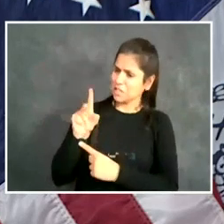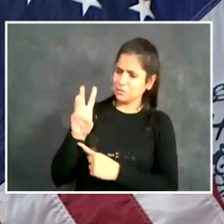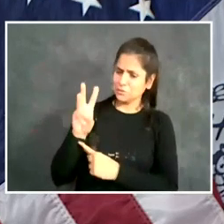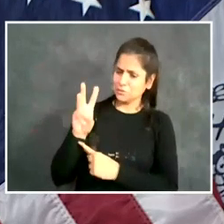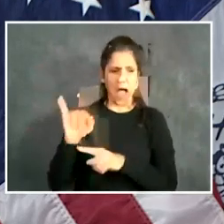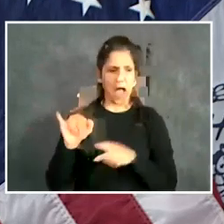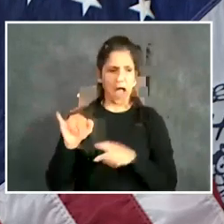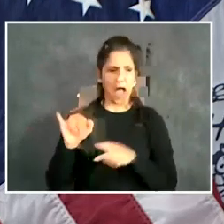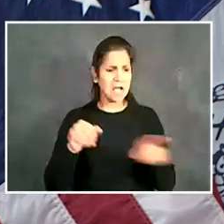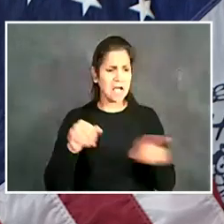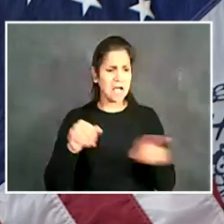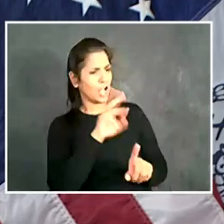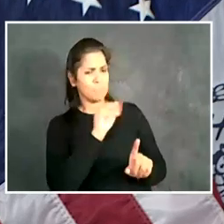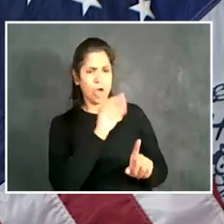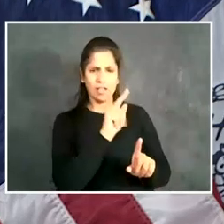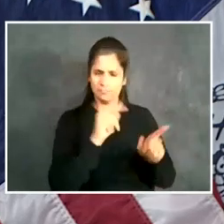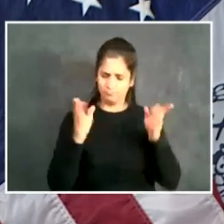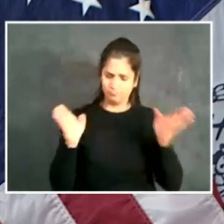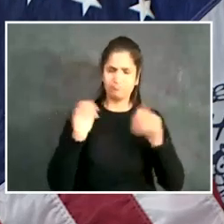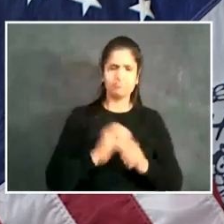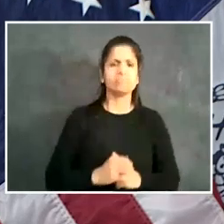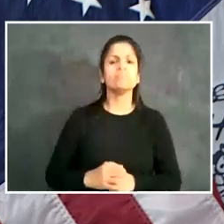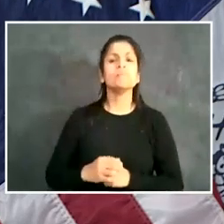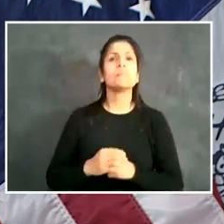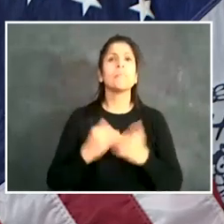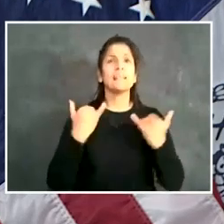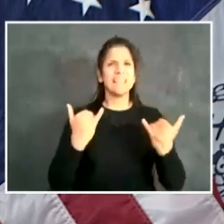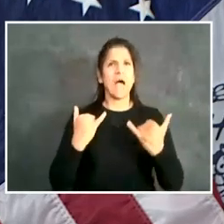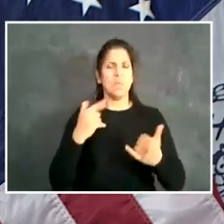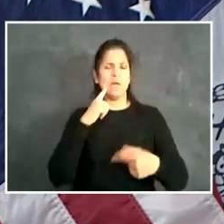NICELY SAID, DR. AND THANK YOU.